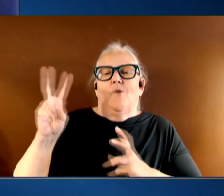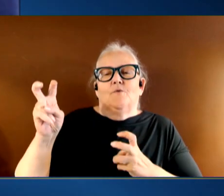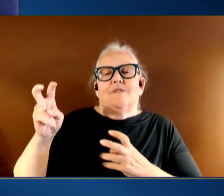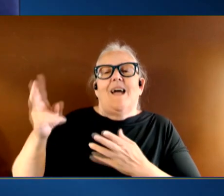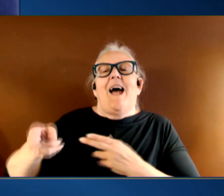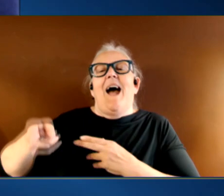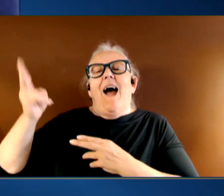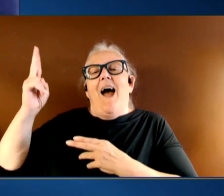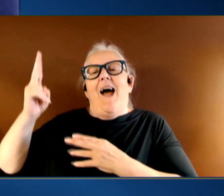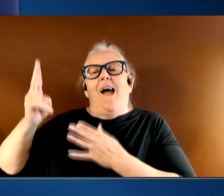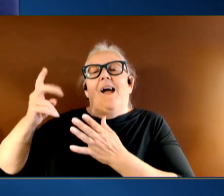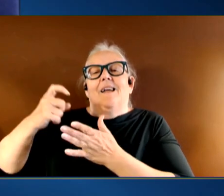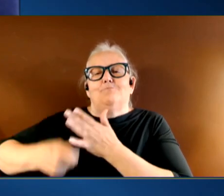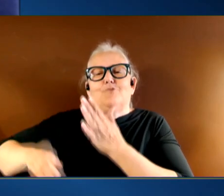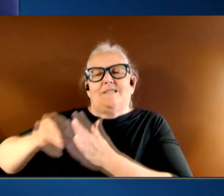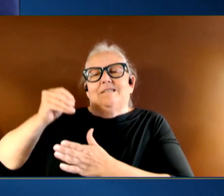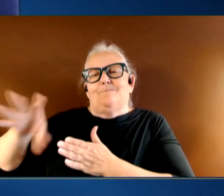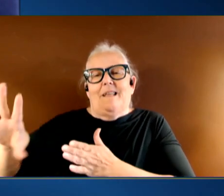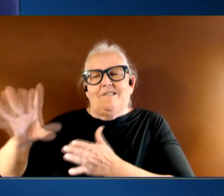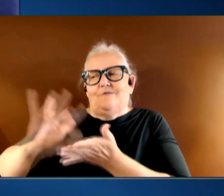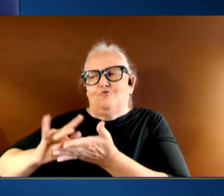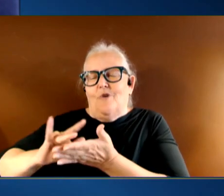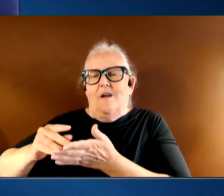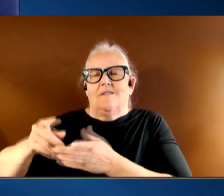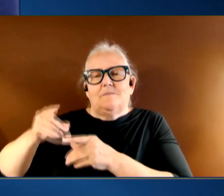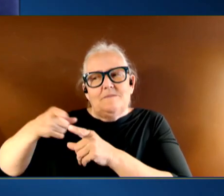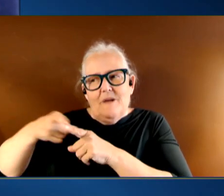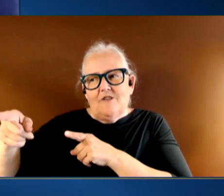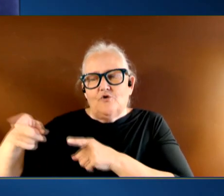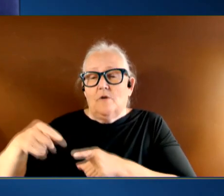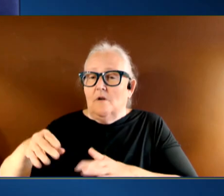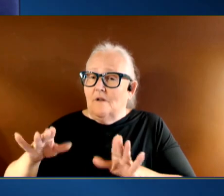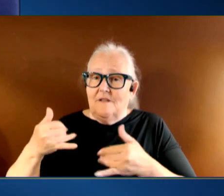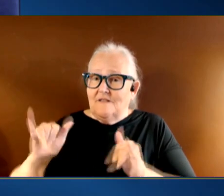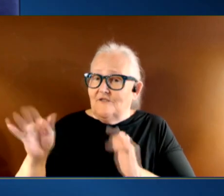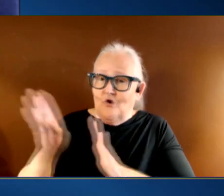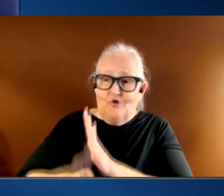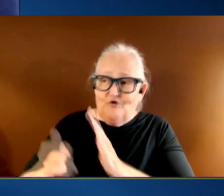drugs, in my opinion, are actually more affordable than taking care of for someone without them,